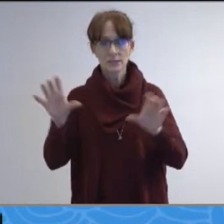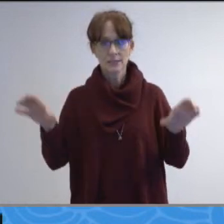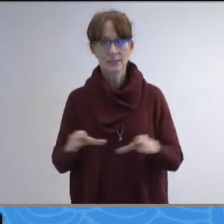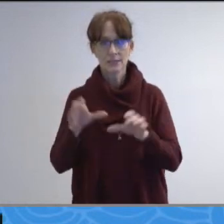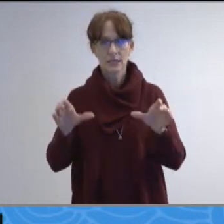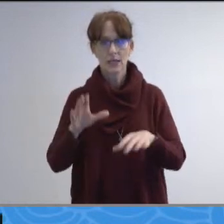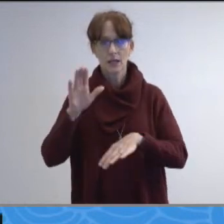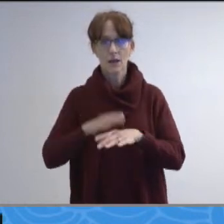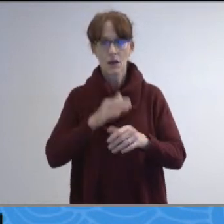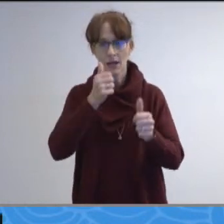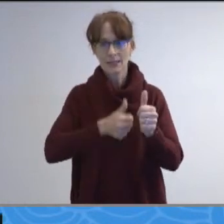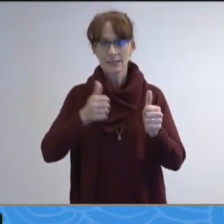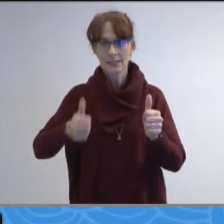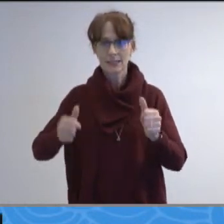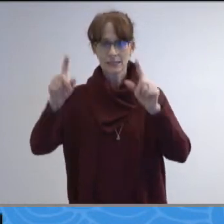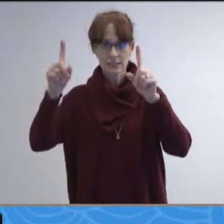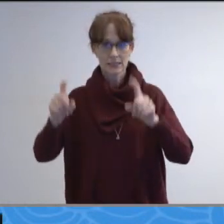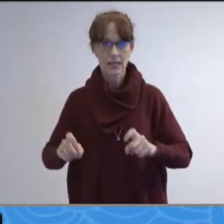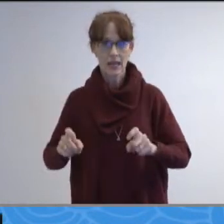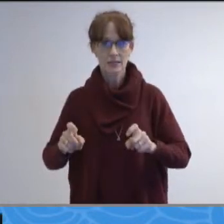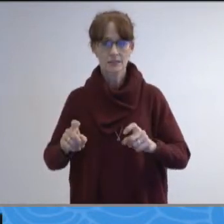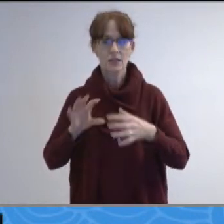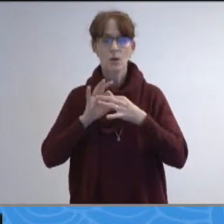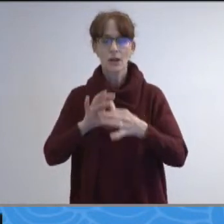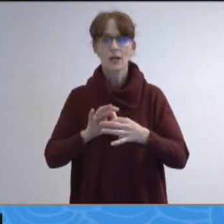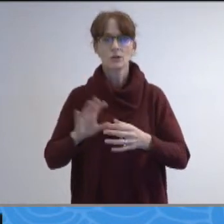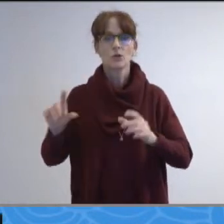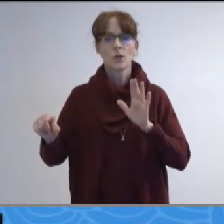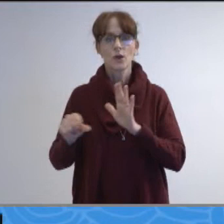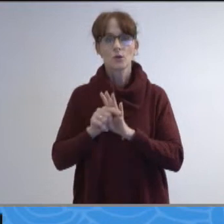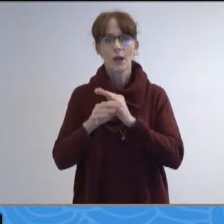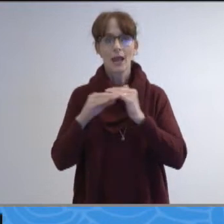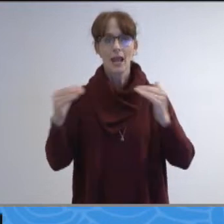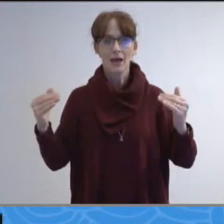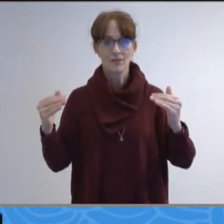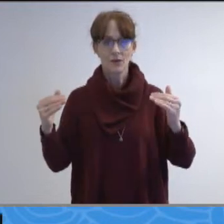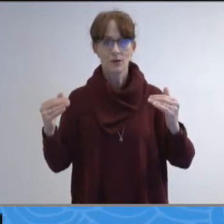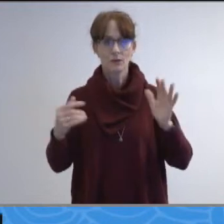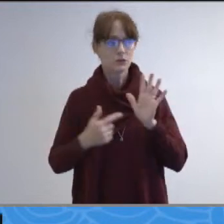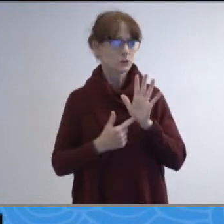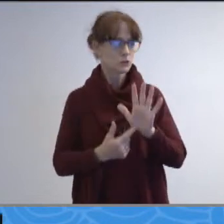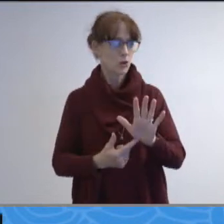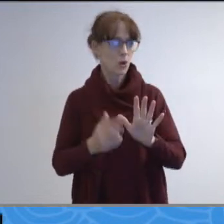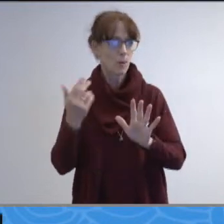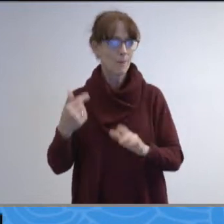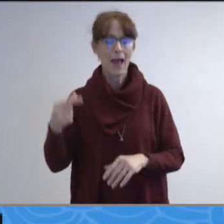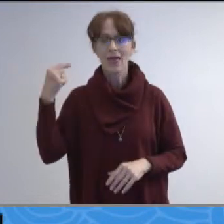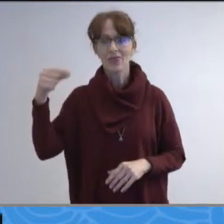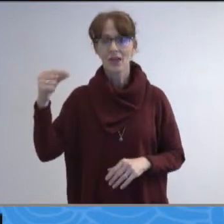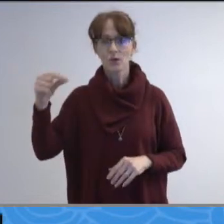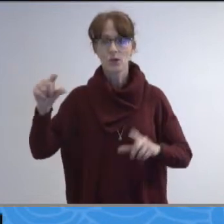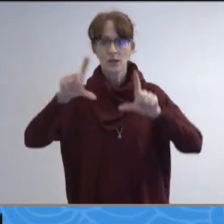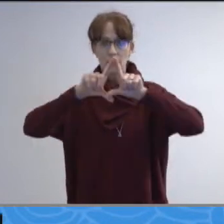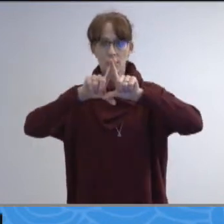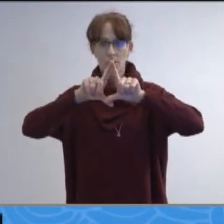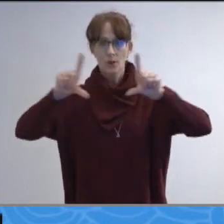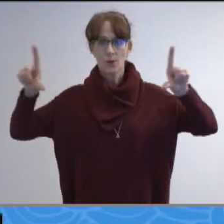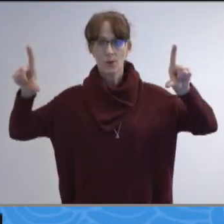on each test in relation to their grade level, which is indicated by the green shading.